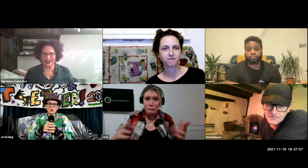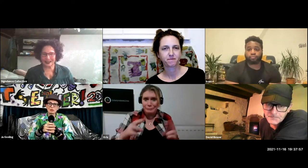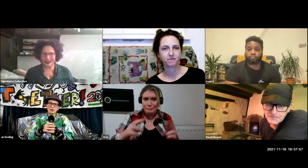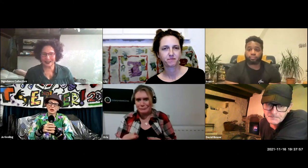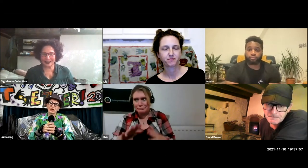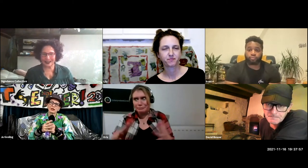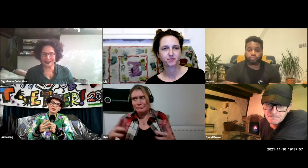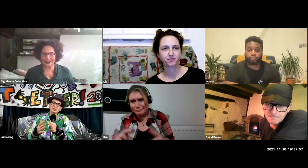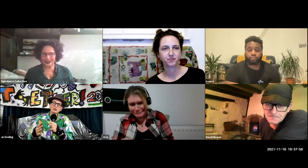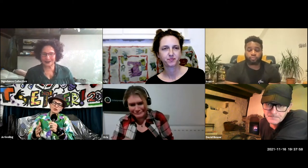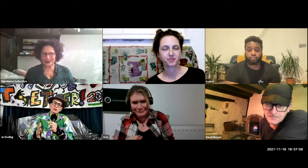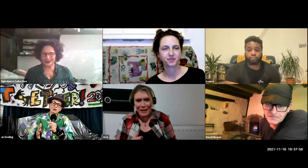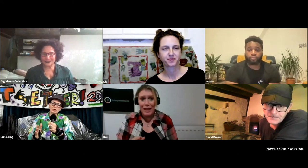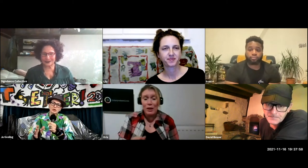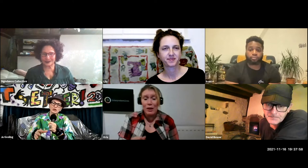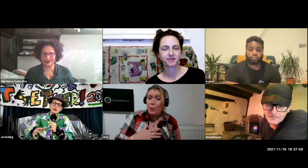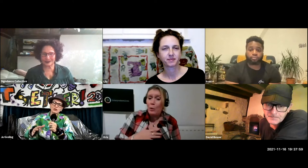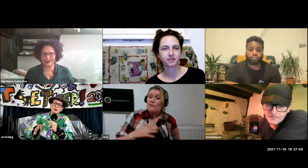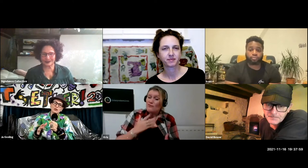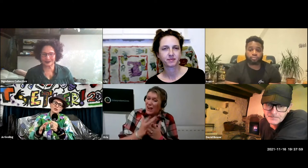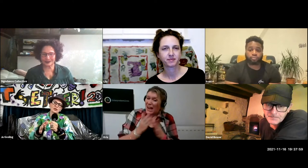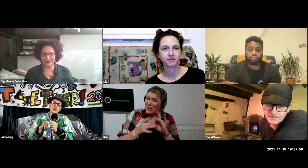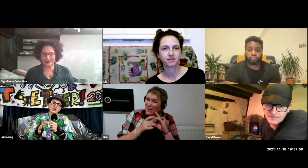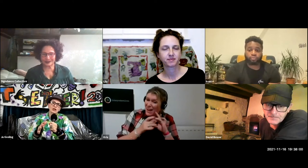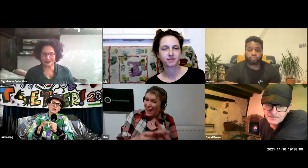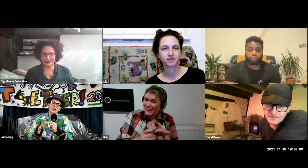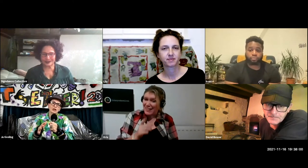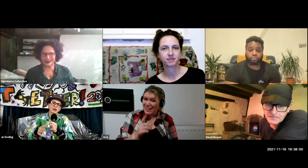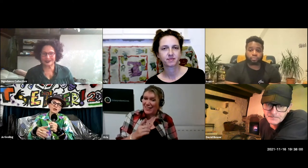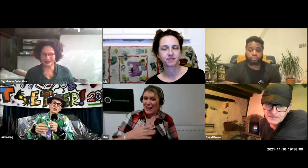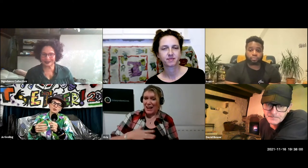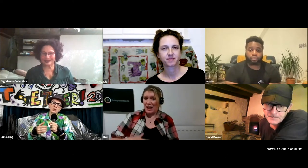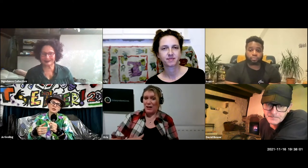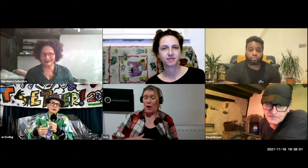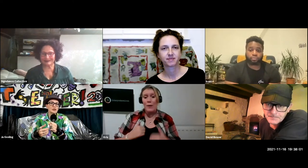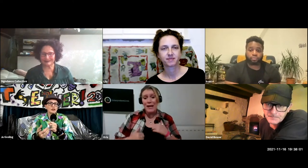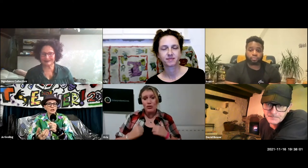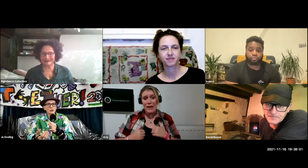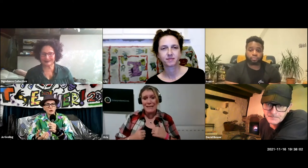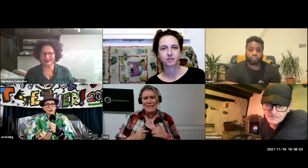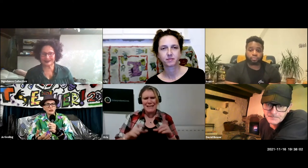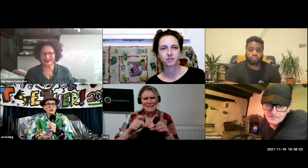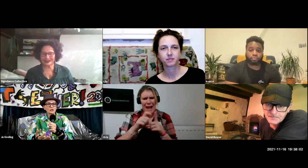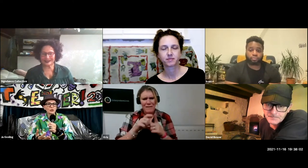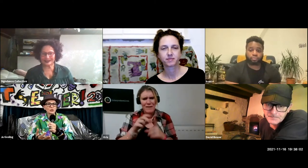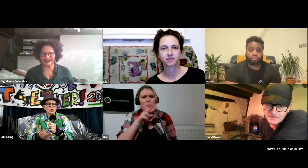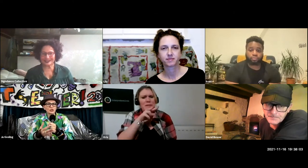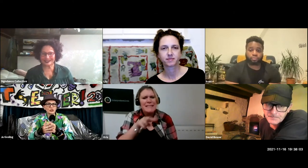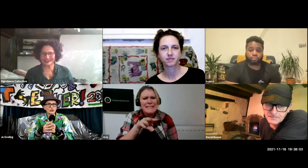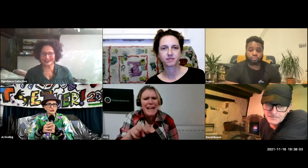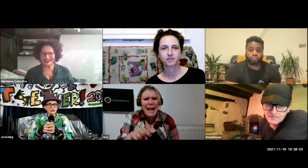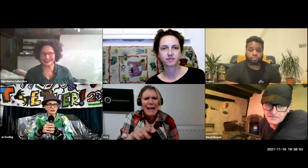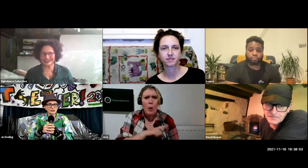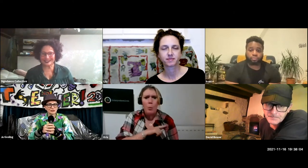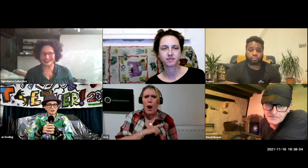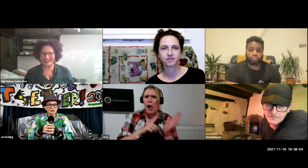play a lot of instruments but you are obviously as a musician still very, very much core to this company.